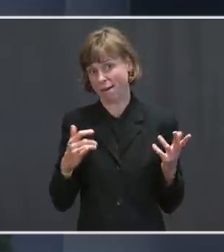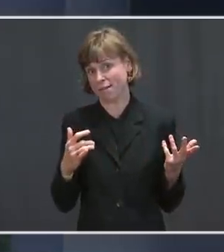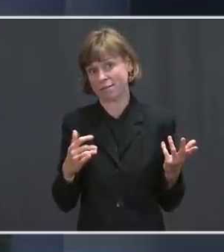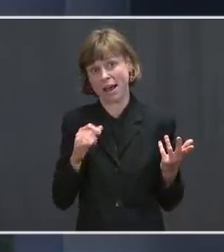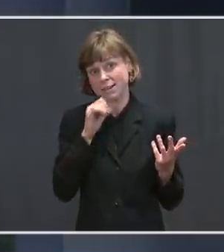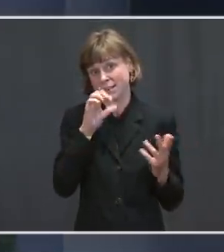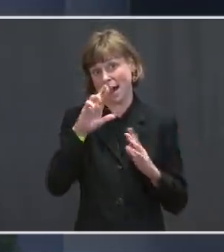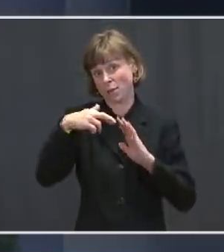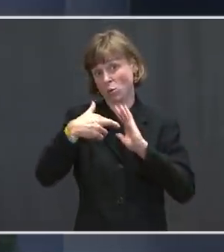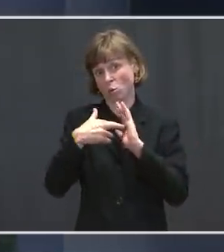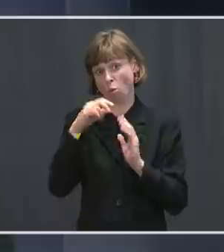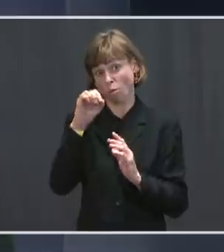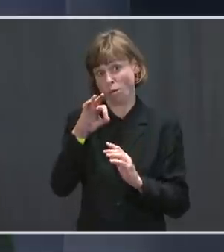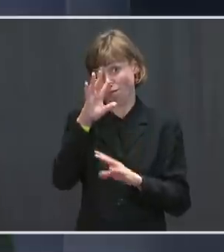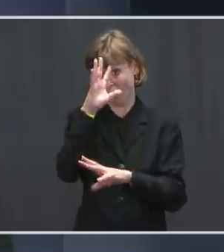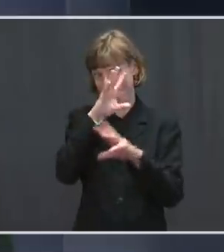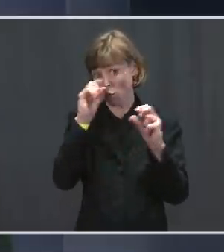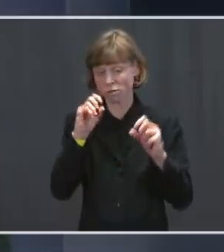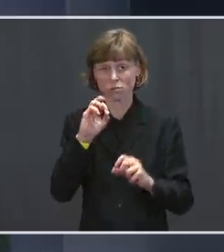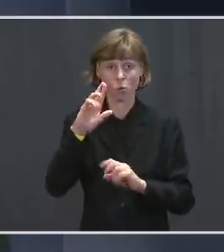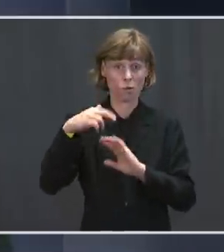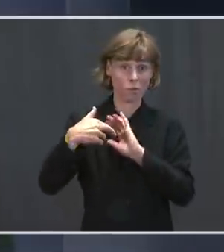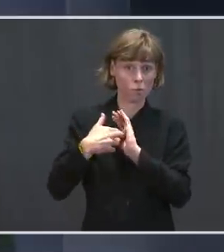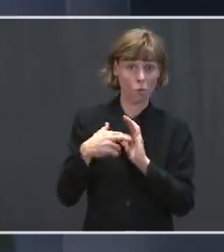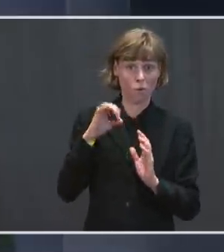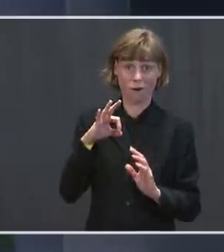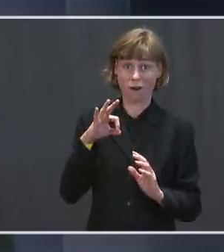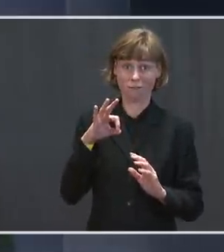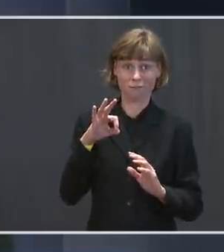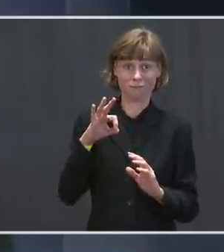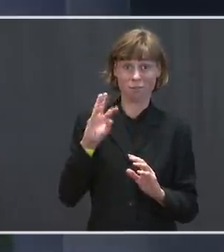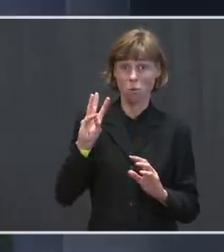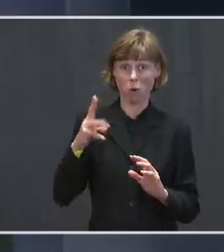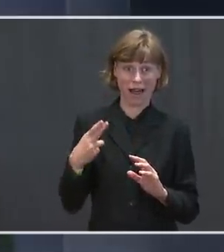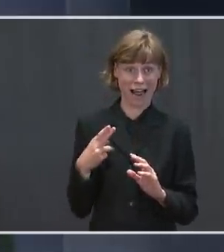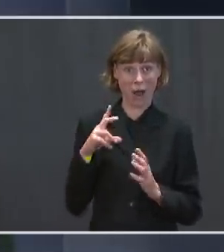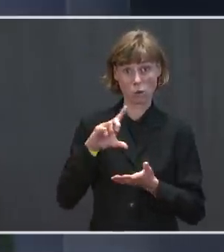of the President or the role of the White House press secretary to do analysis